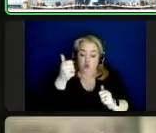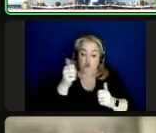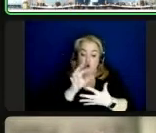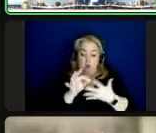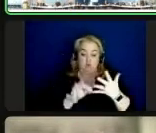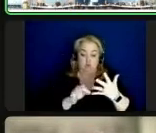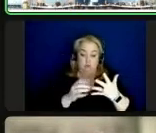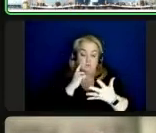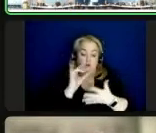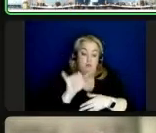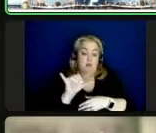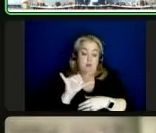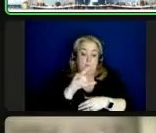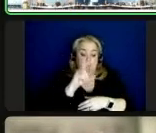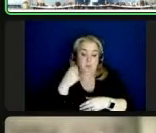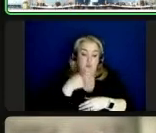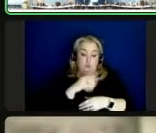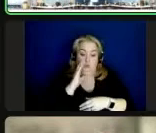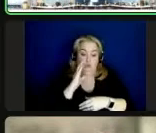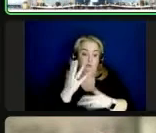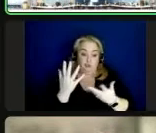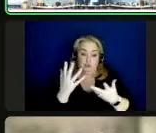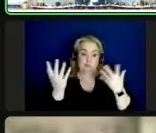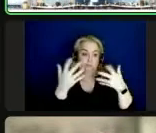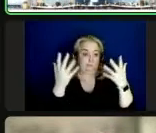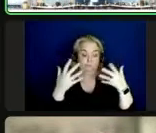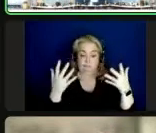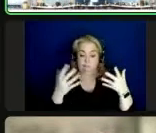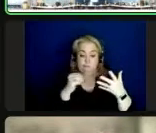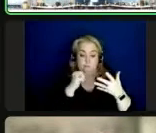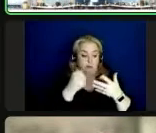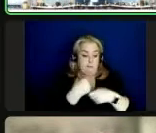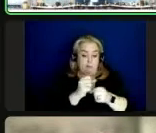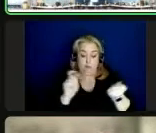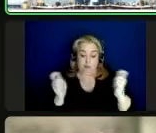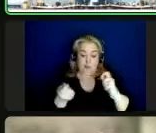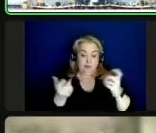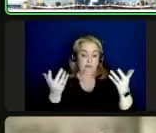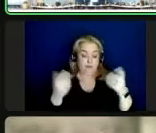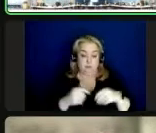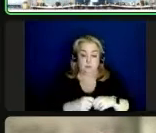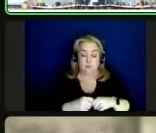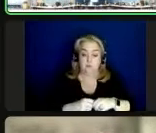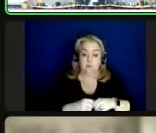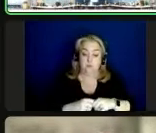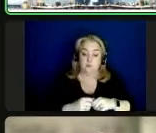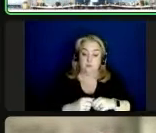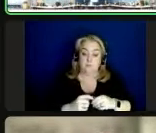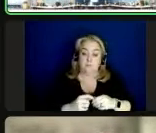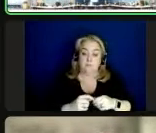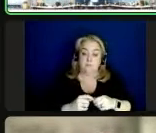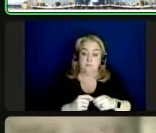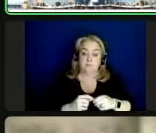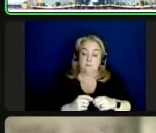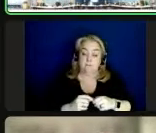THEM ARE PRETTY SMALL. AND THEN WITH DEFICIT WE'RE